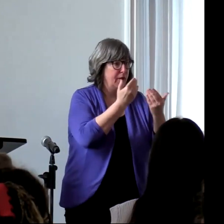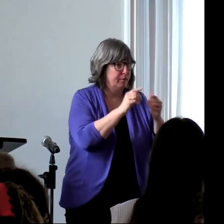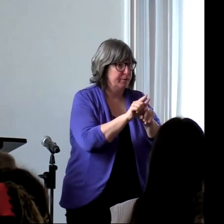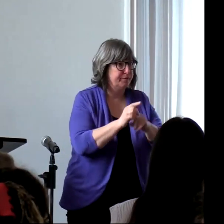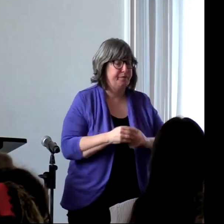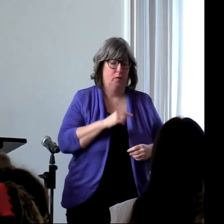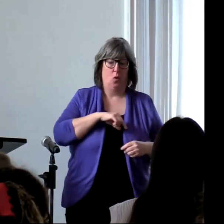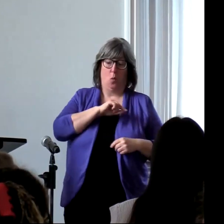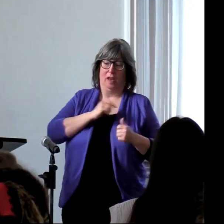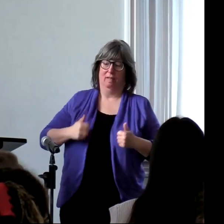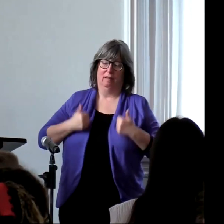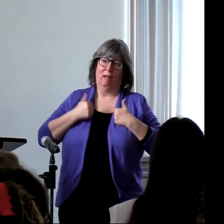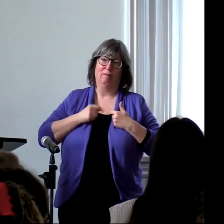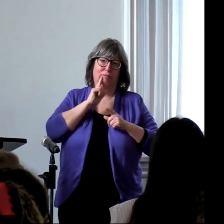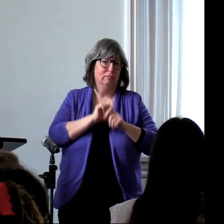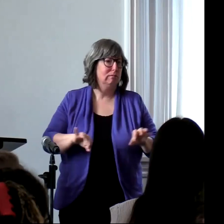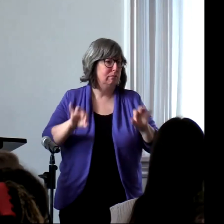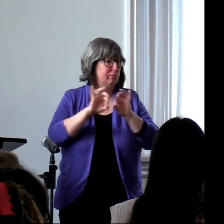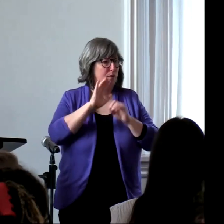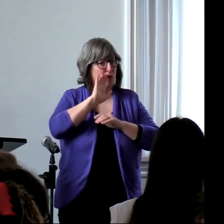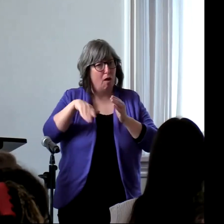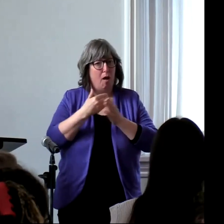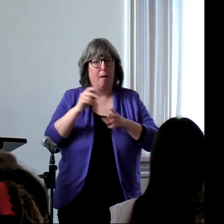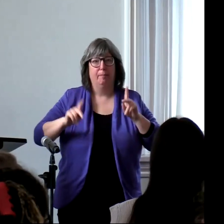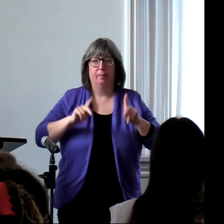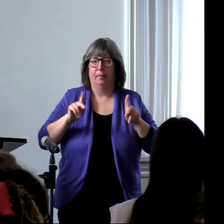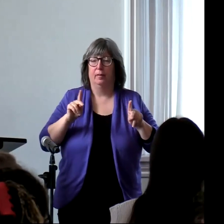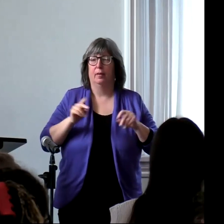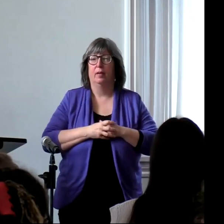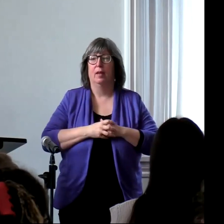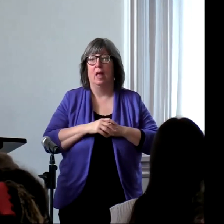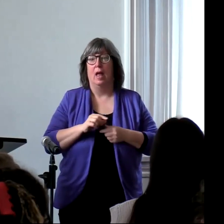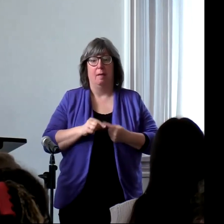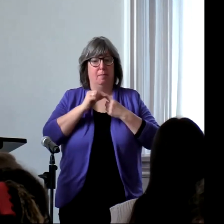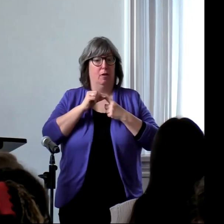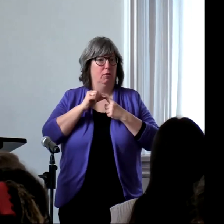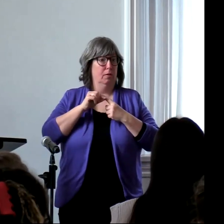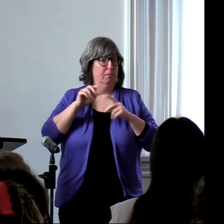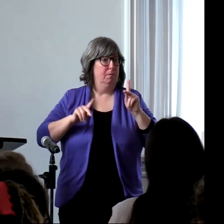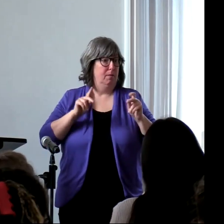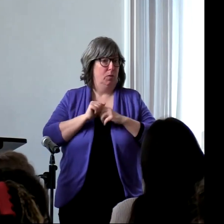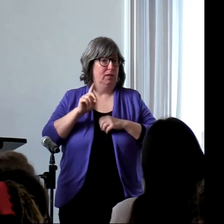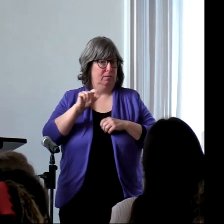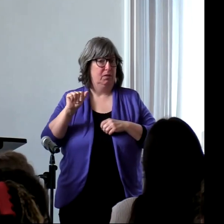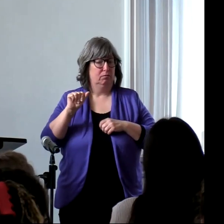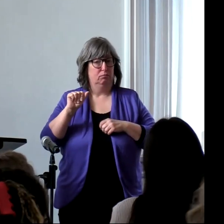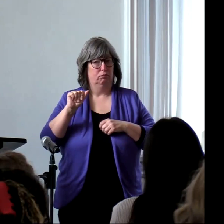Quality of life is so important for everyone, and especially those persons with disabilities.